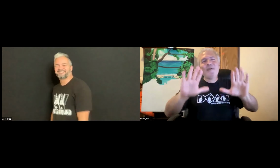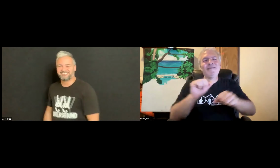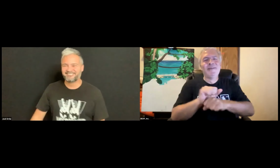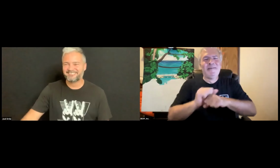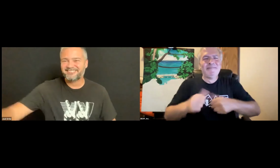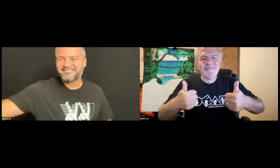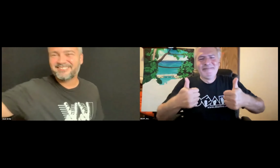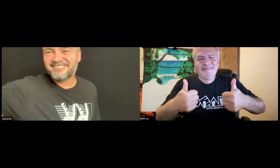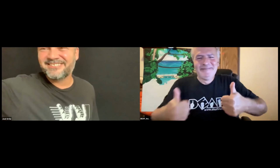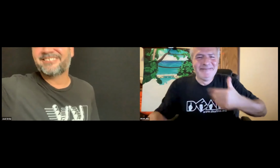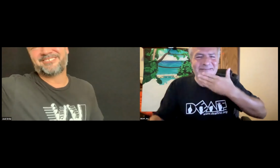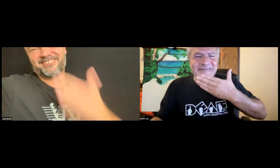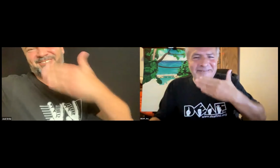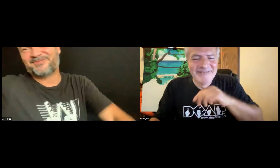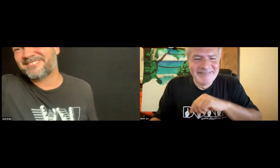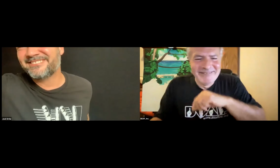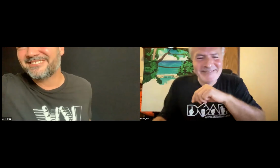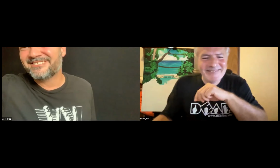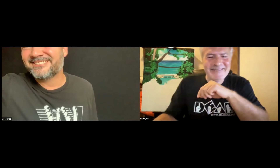Wonderful job. Thank you. Thank you!